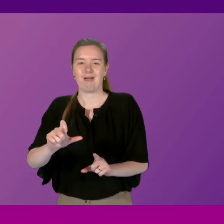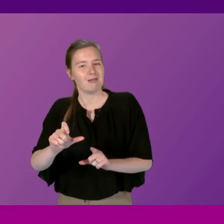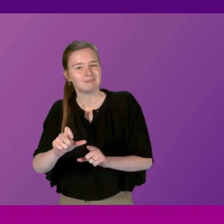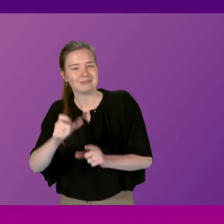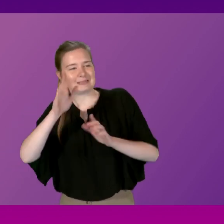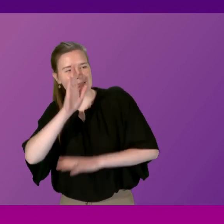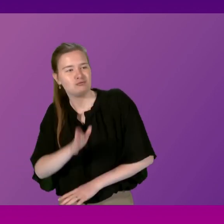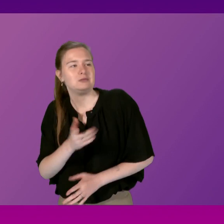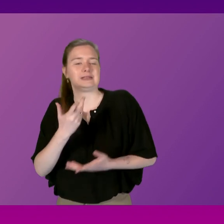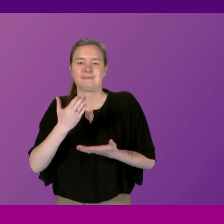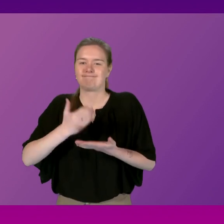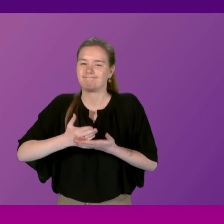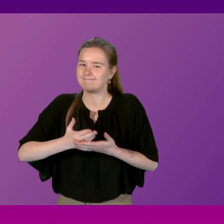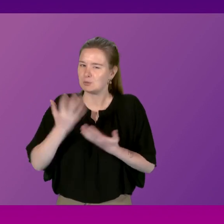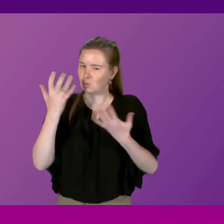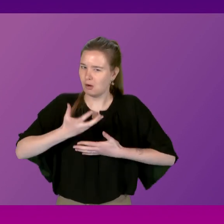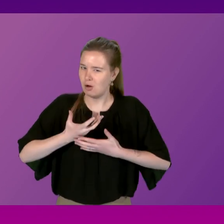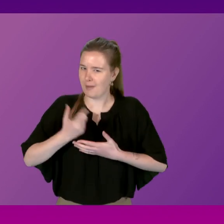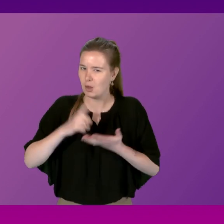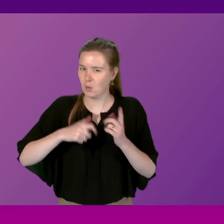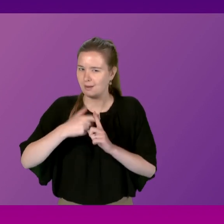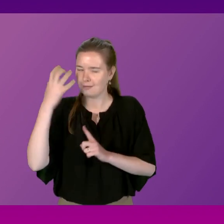concerns about the UK Government’s current trajectory.